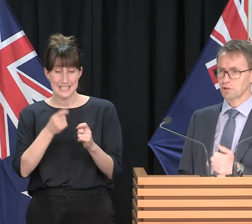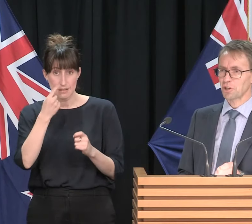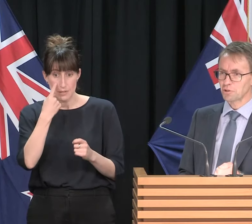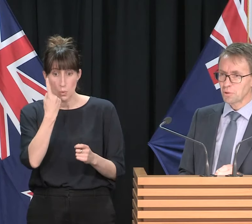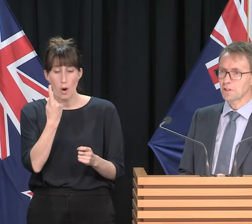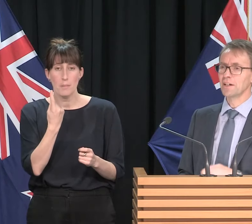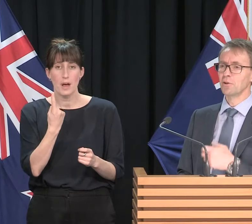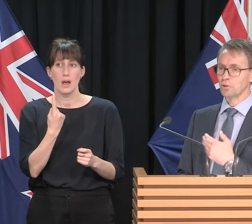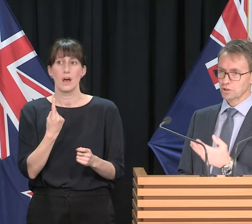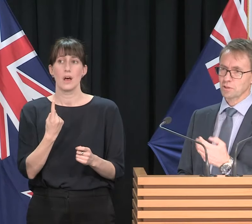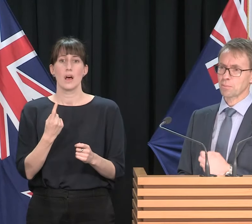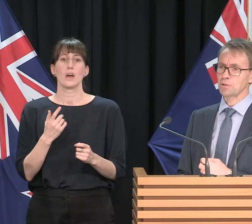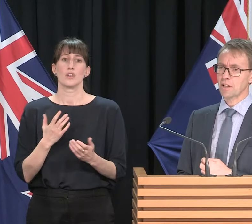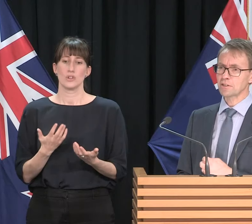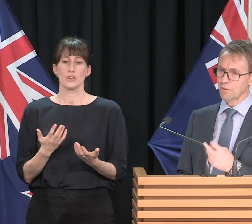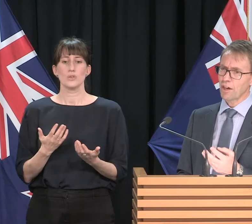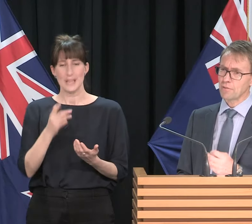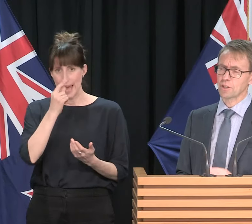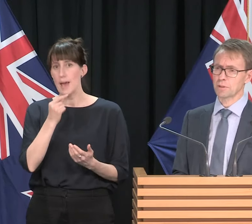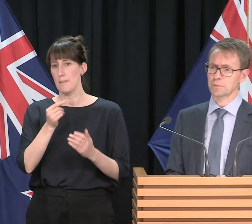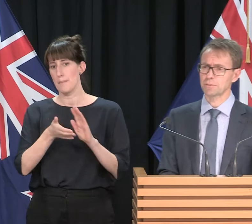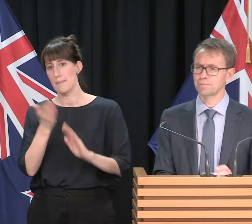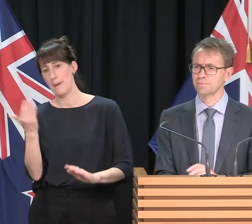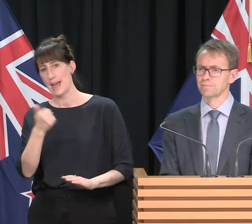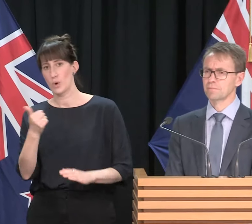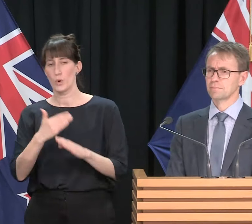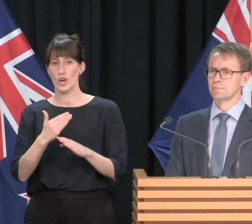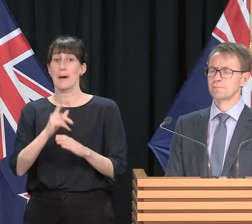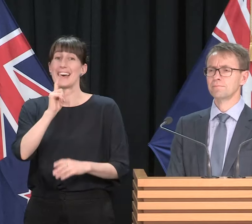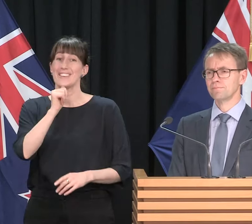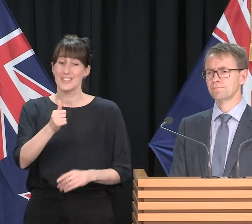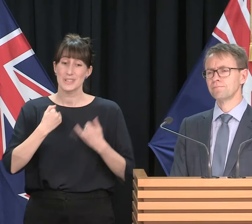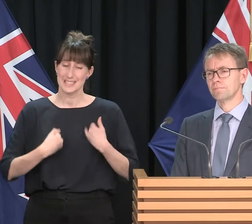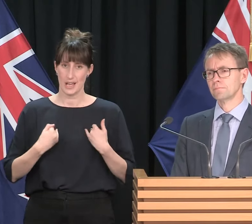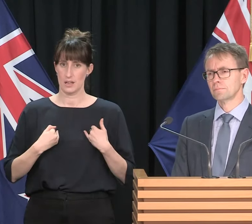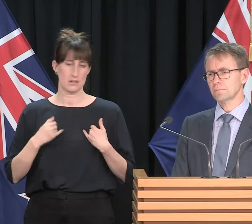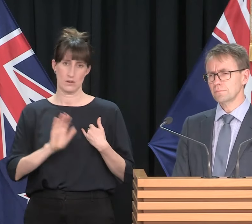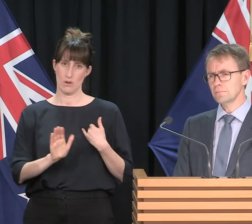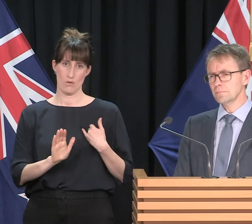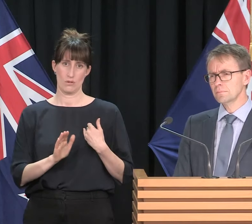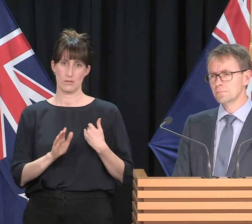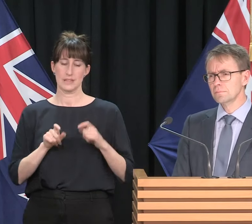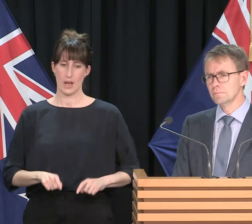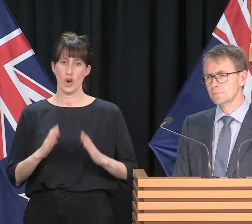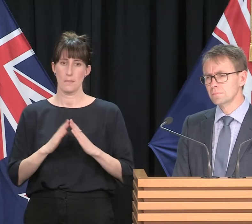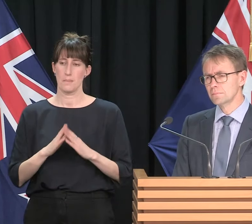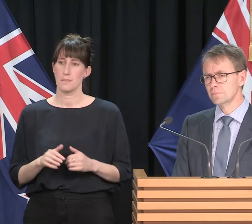North on Friday, one in the carpark of the New World Pioneer and the other at the